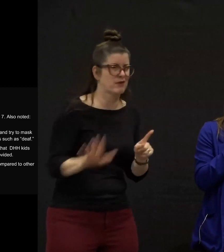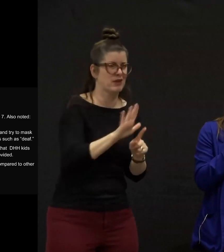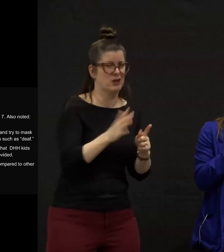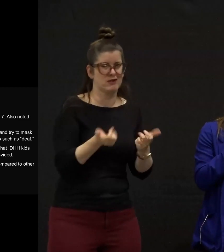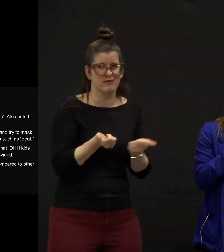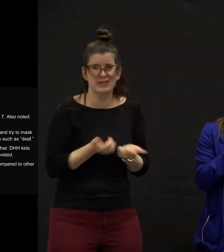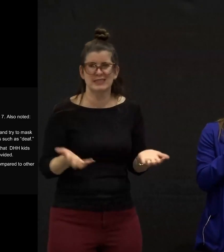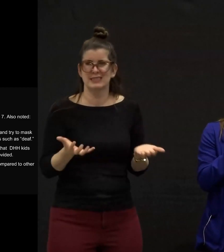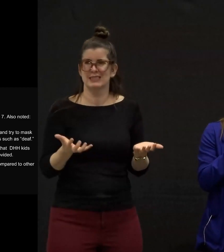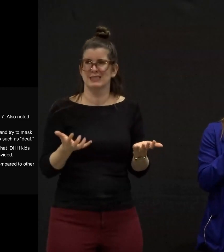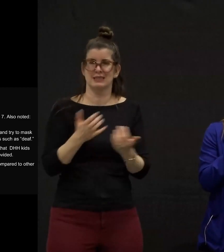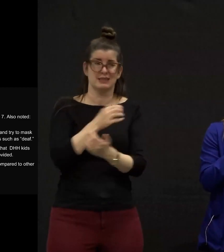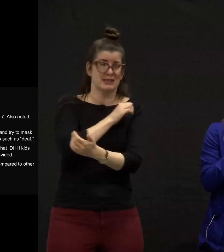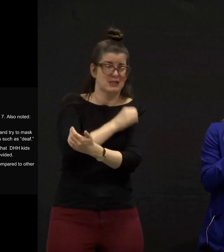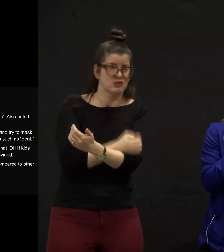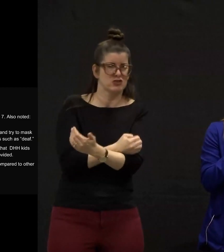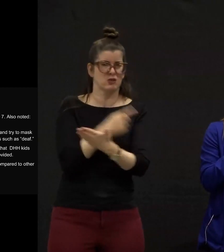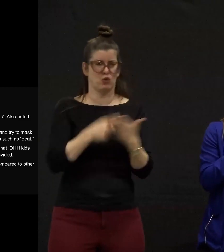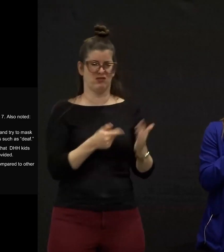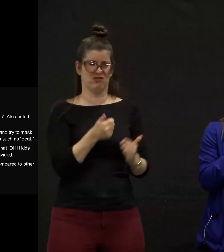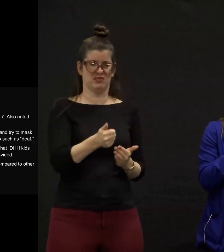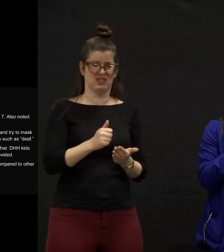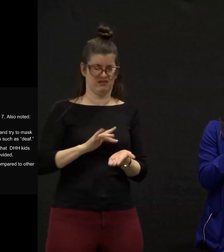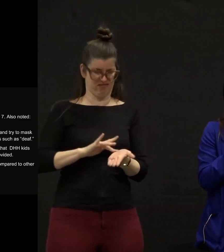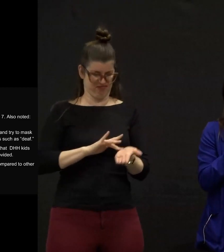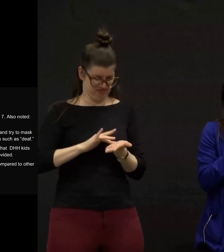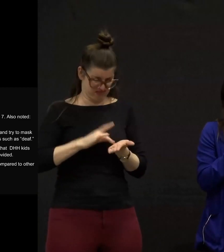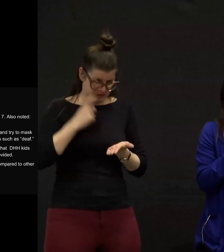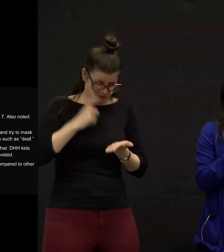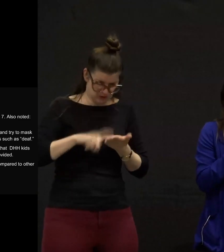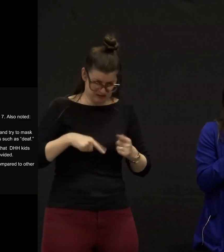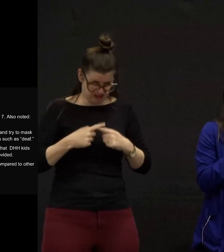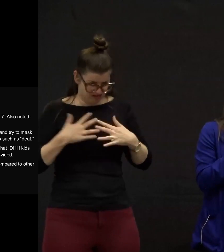and what do they notice and ask about sleep too, of course.